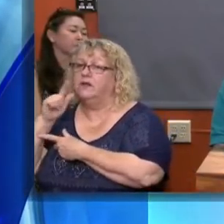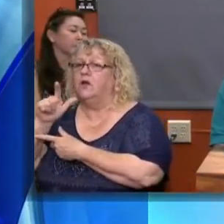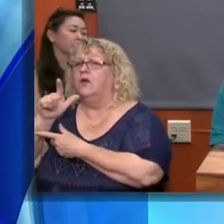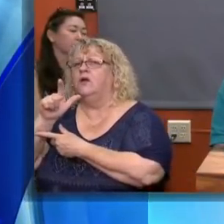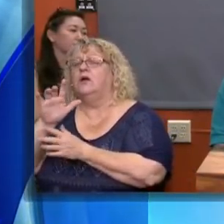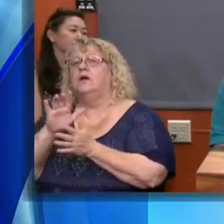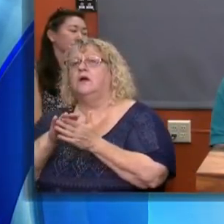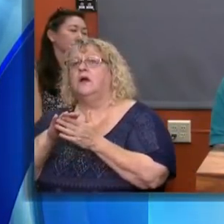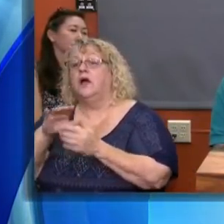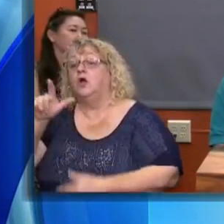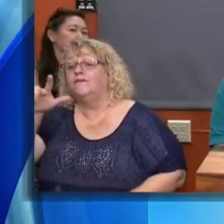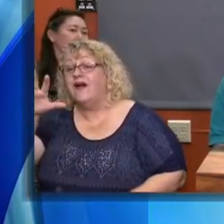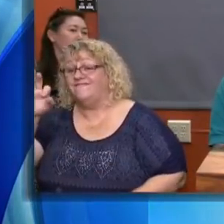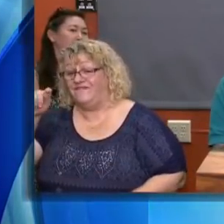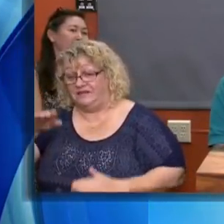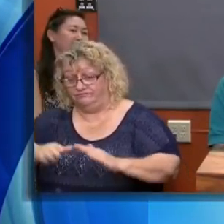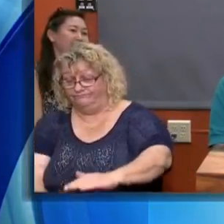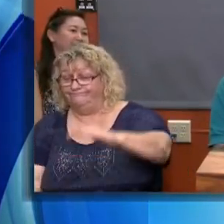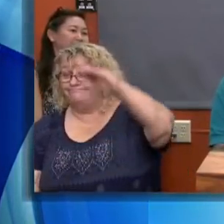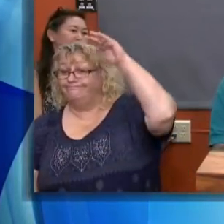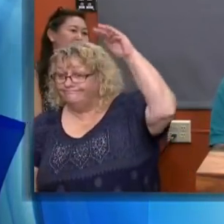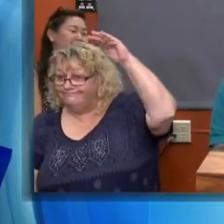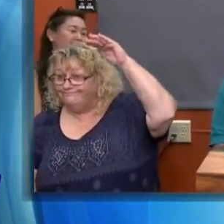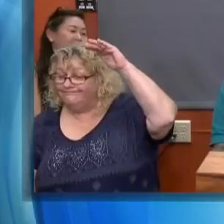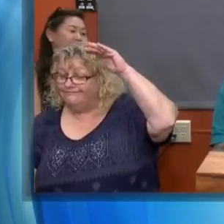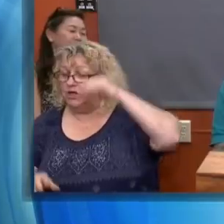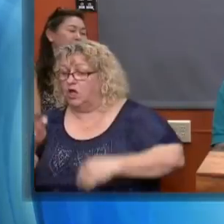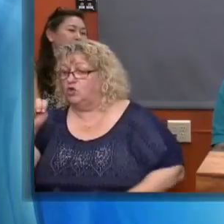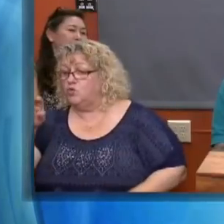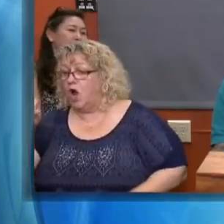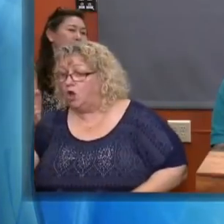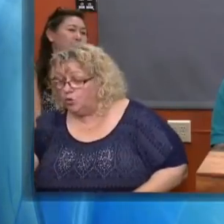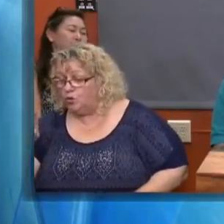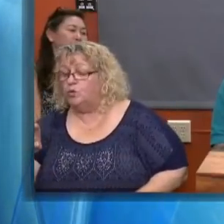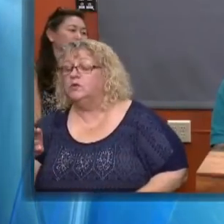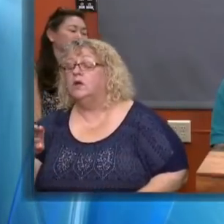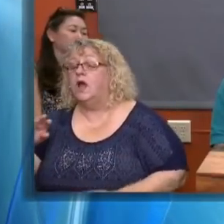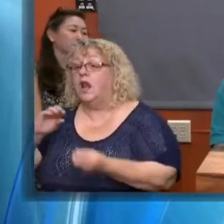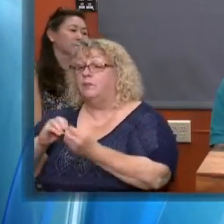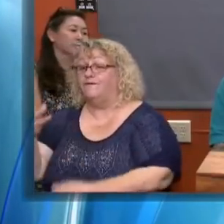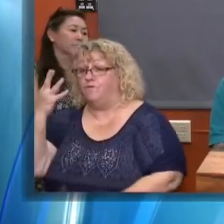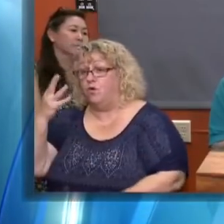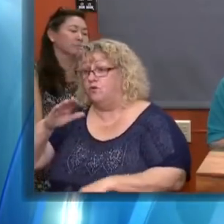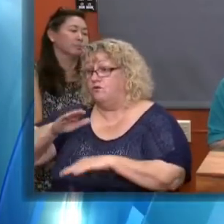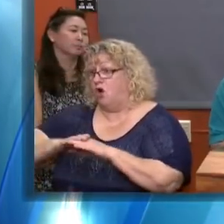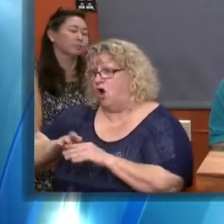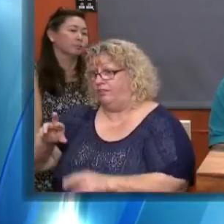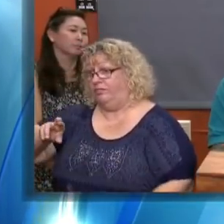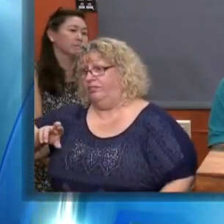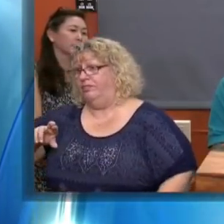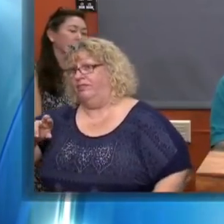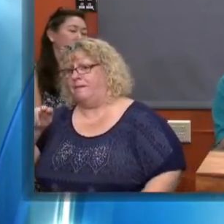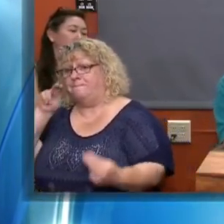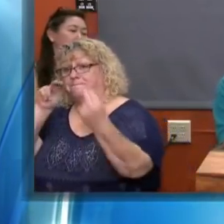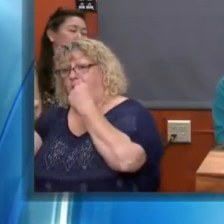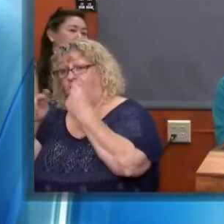REGULATED DAM THESE ARE REGULATED DAMS THAT ARE I THINK 25, HIGHER THAN 25 FEET IN HEIGHT.